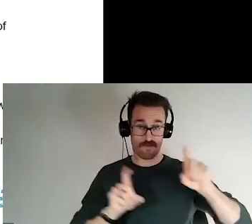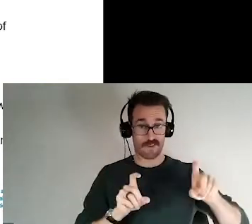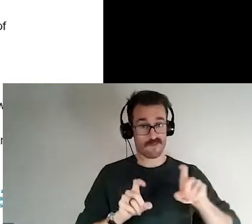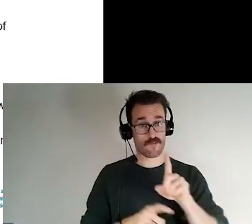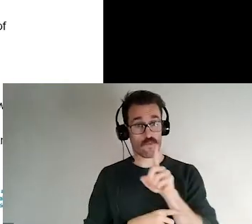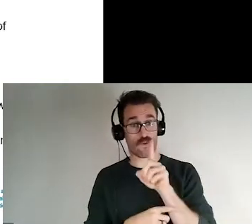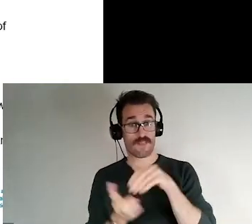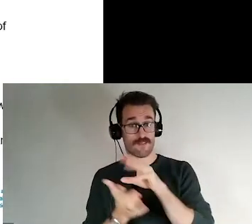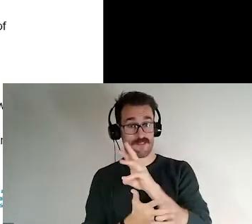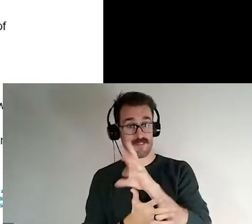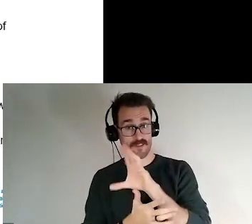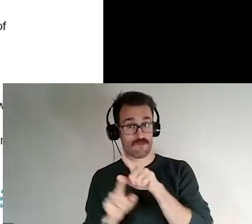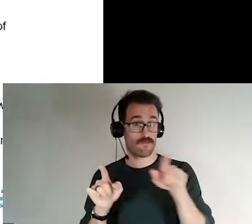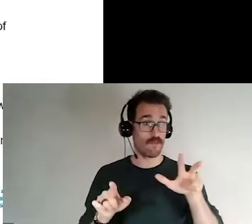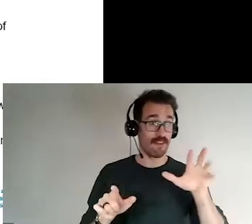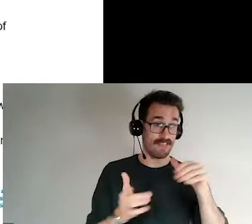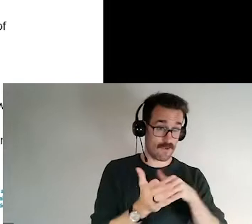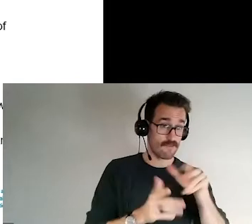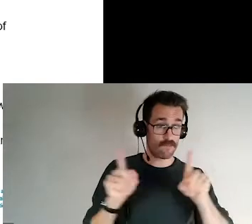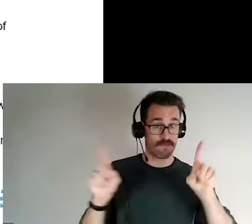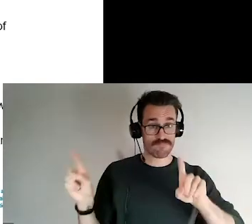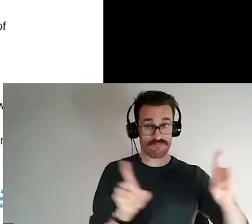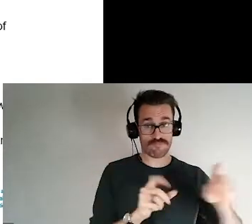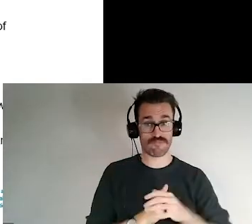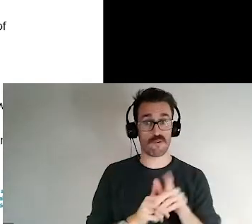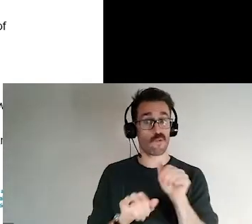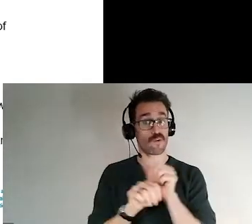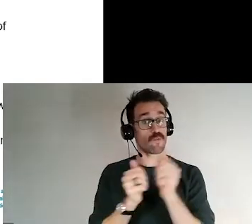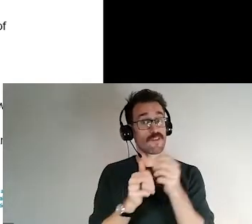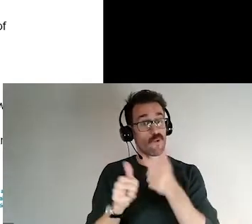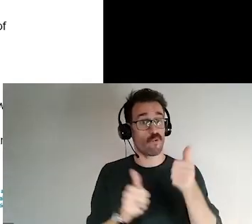groups with older workers. We've done one-to-one interviews with workplace representatives who